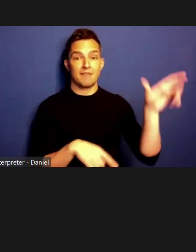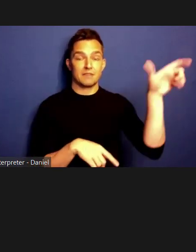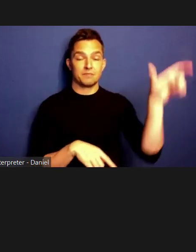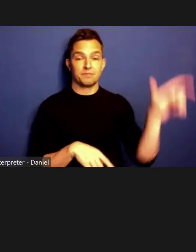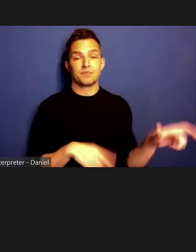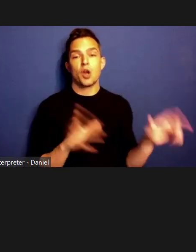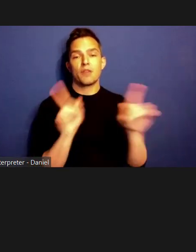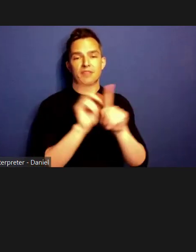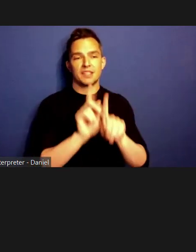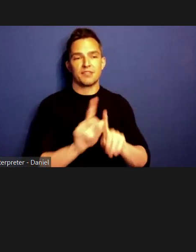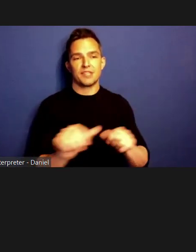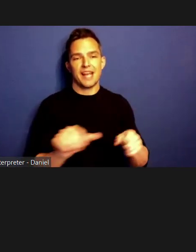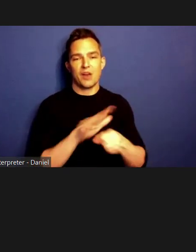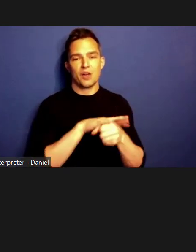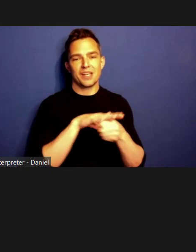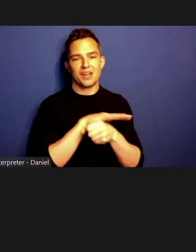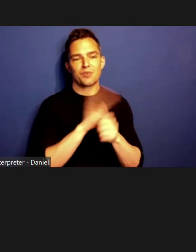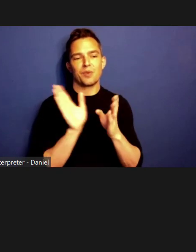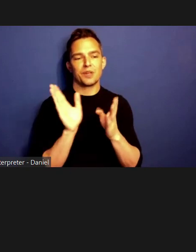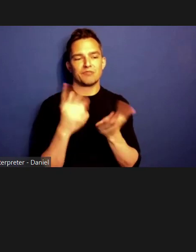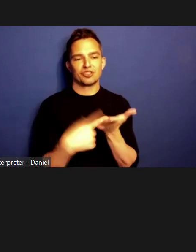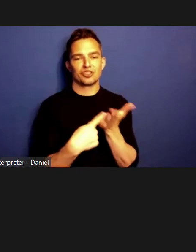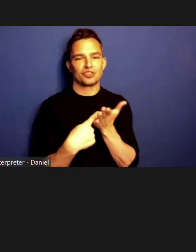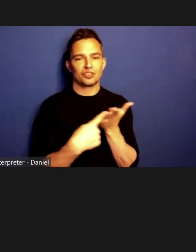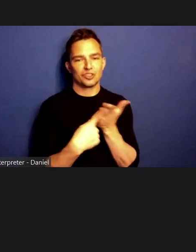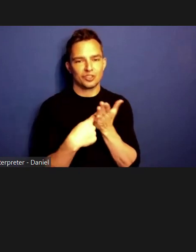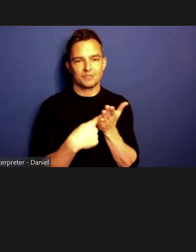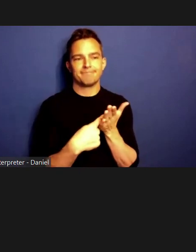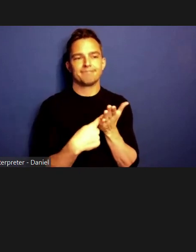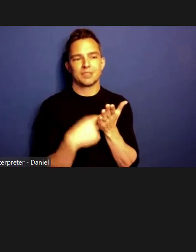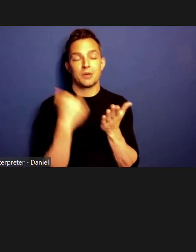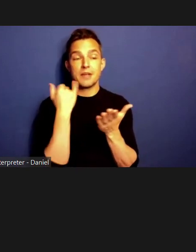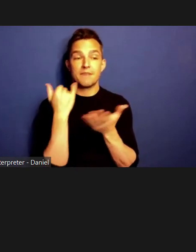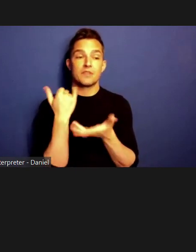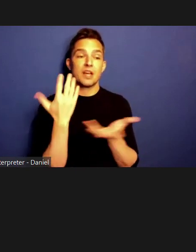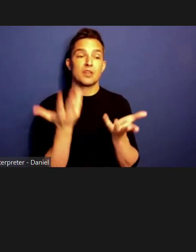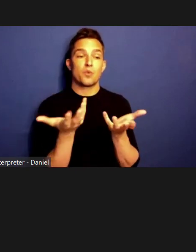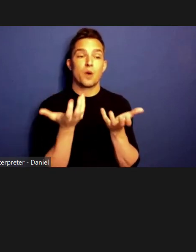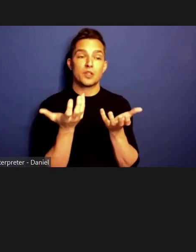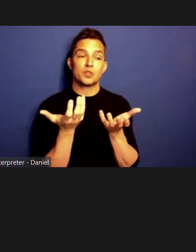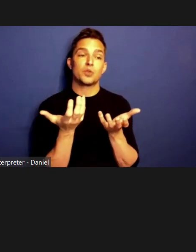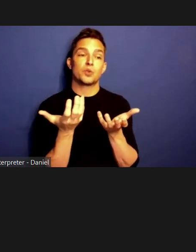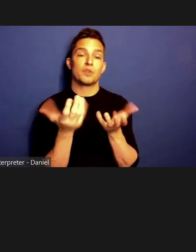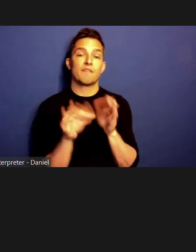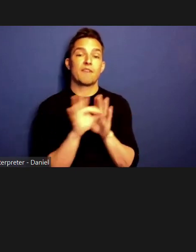talking about, so if you want to find a Marsette of content,